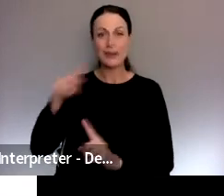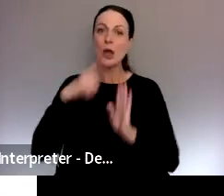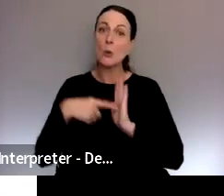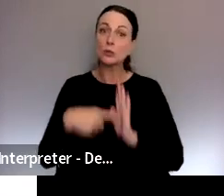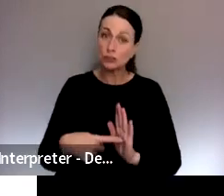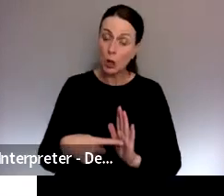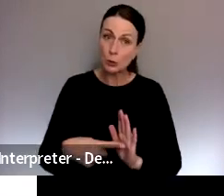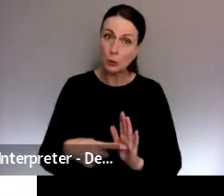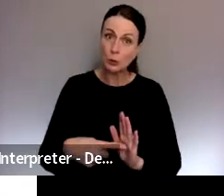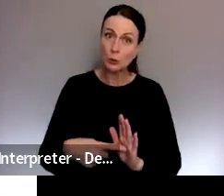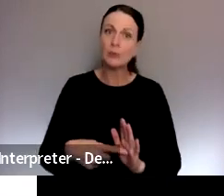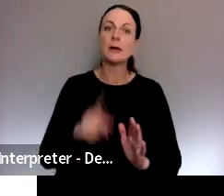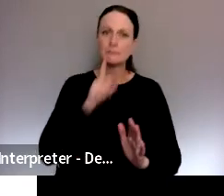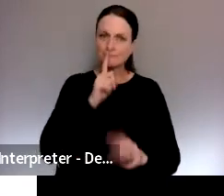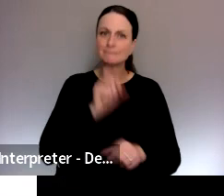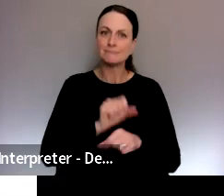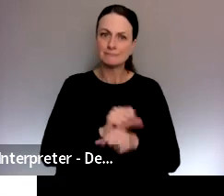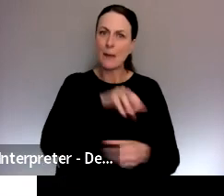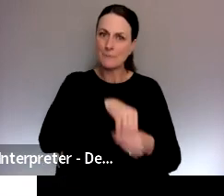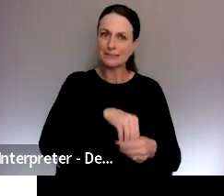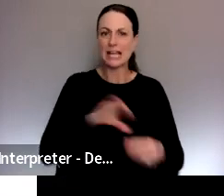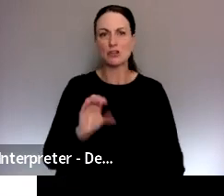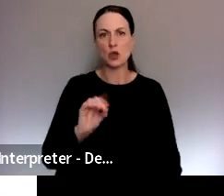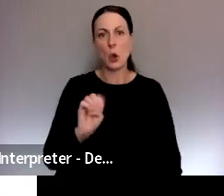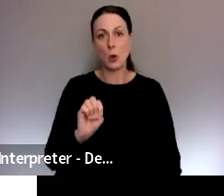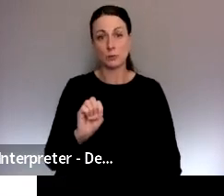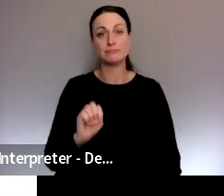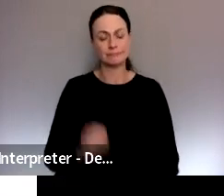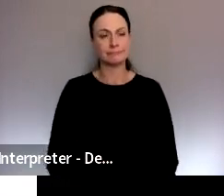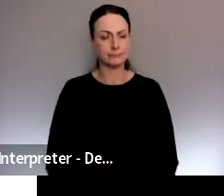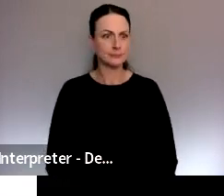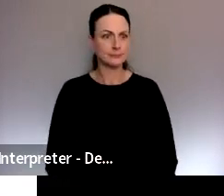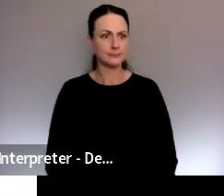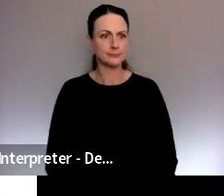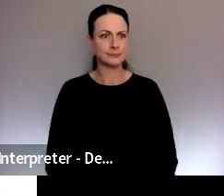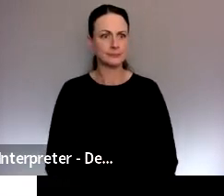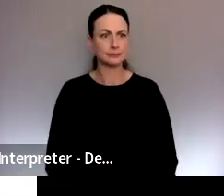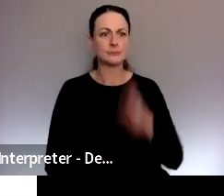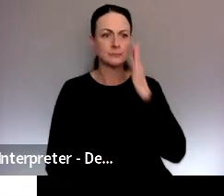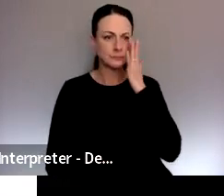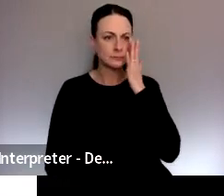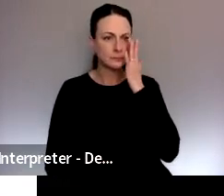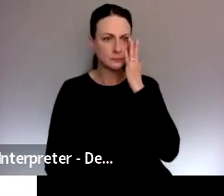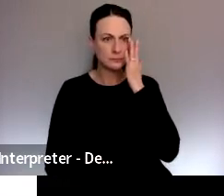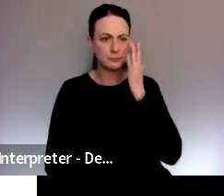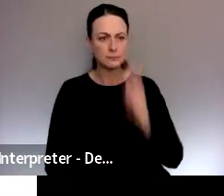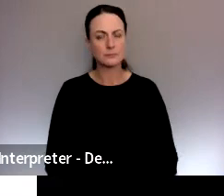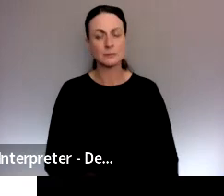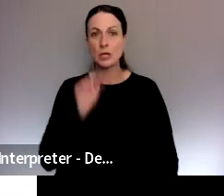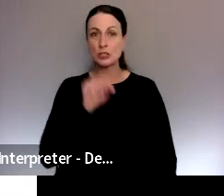what is actually built into the code. Okay, so on this particular slide, what we have,